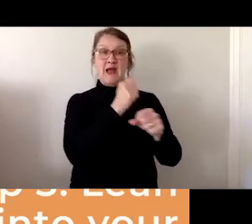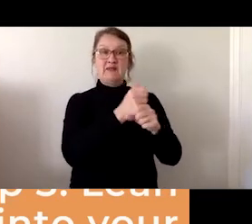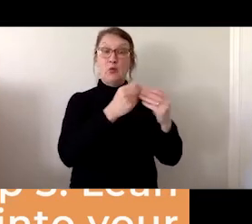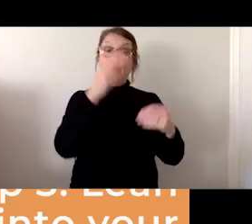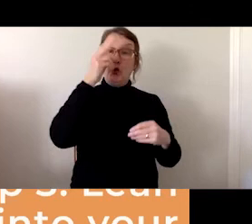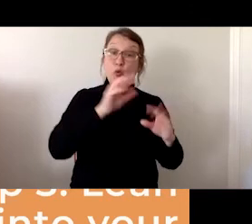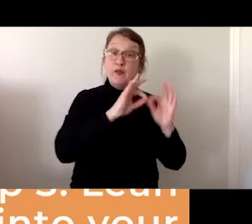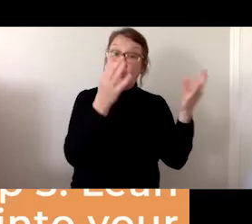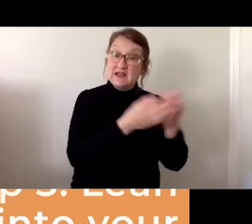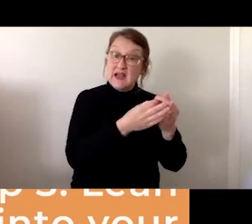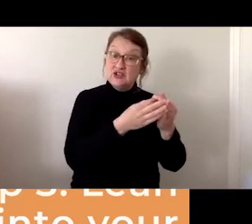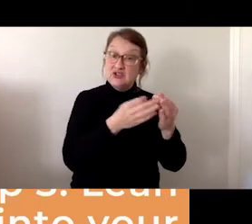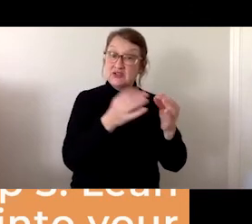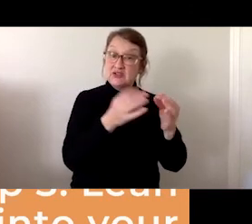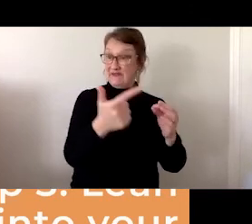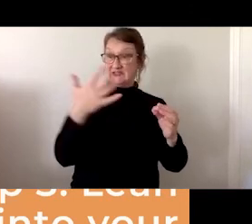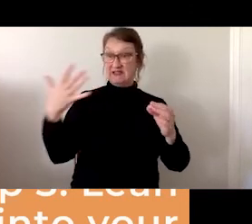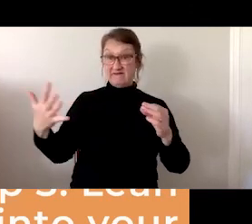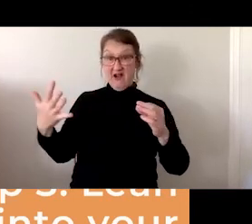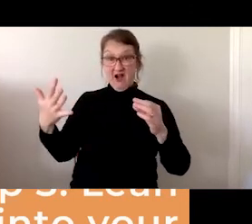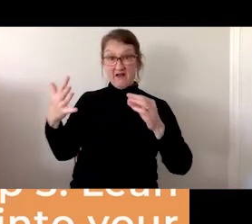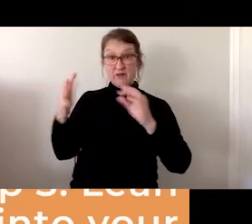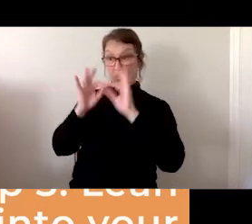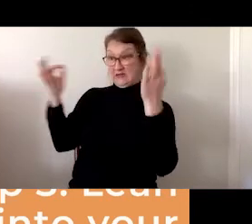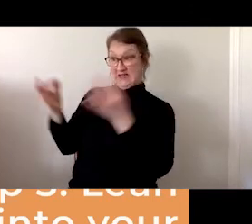organisations collaborating around youth mental health and wellbeing online.